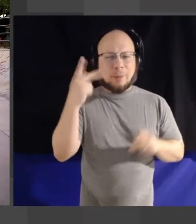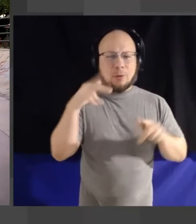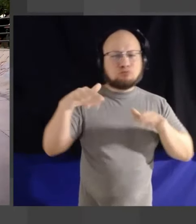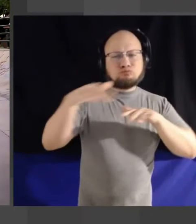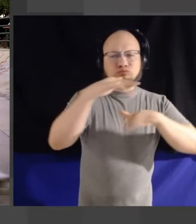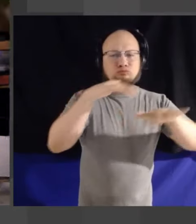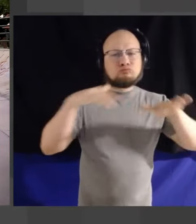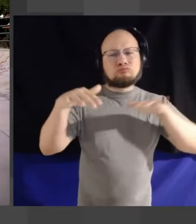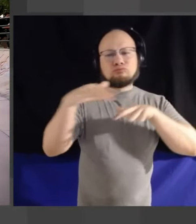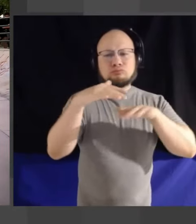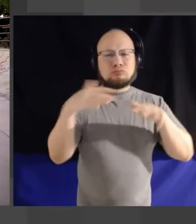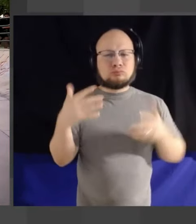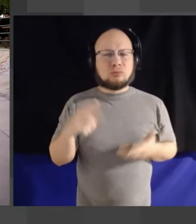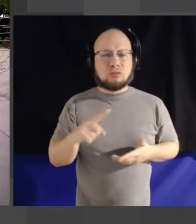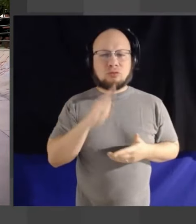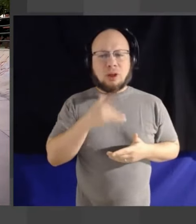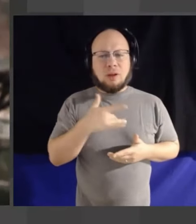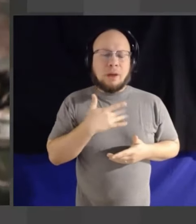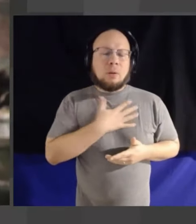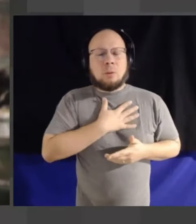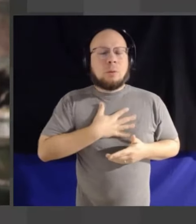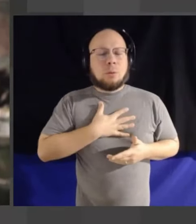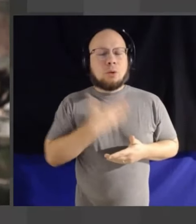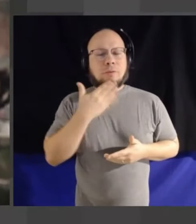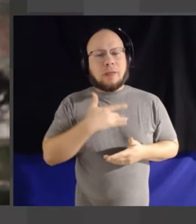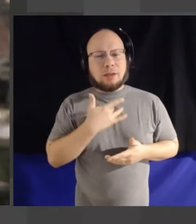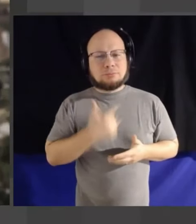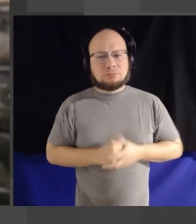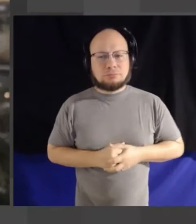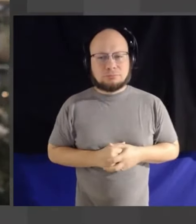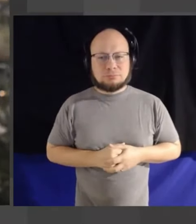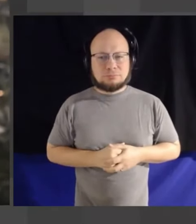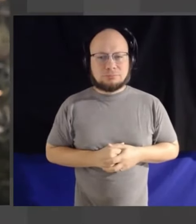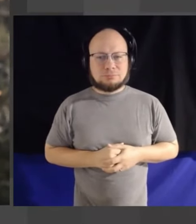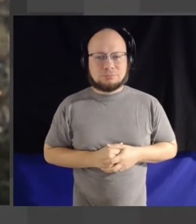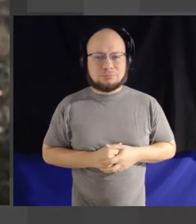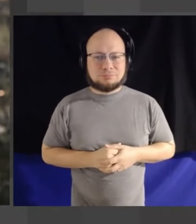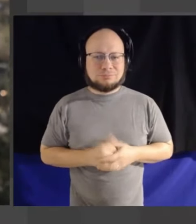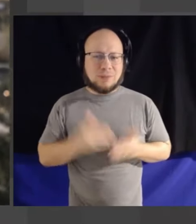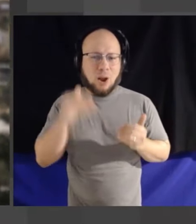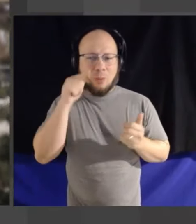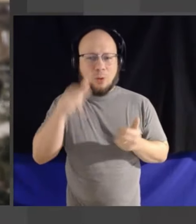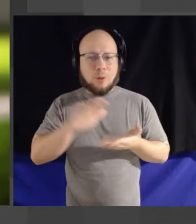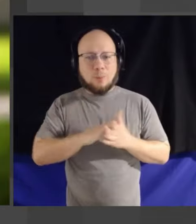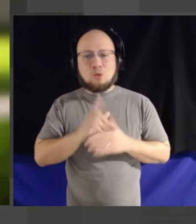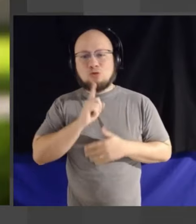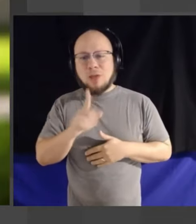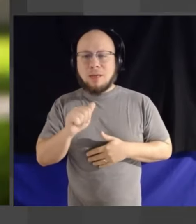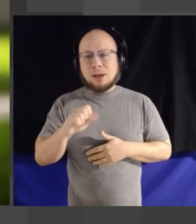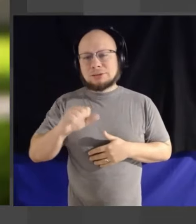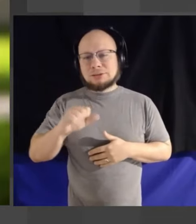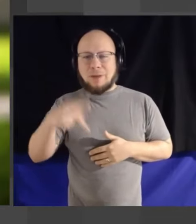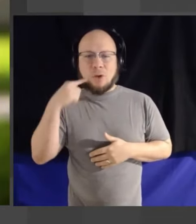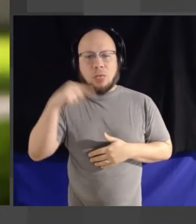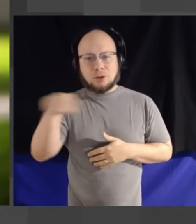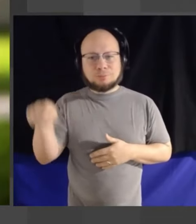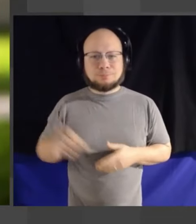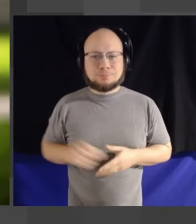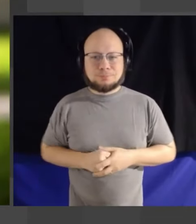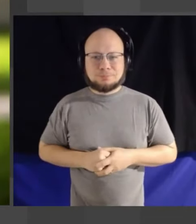SEE A LOT OF PEOPLE SPENDING TIME HERE. IT'S A VERY GRATIFYING FEELING. I JUST HOPE IT WILL BECOME